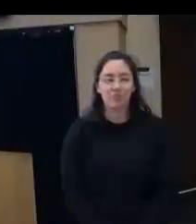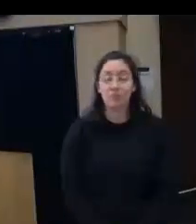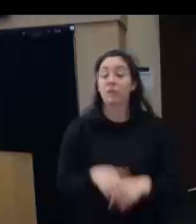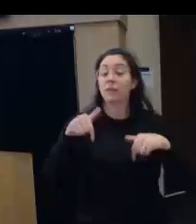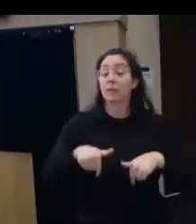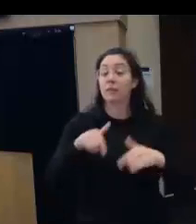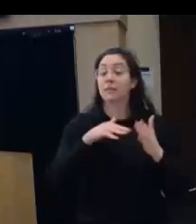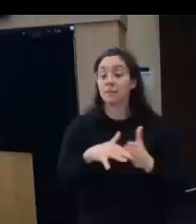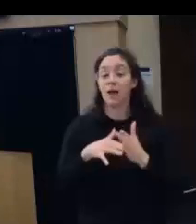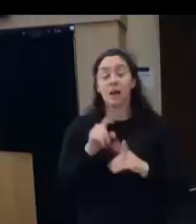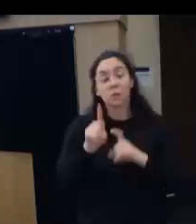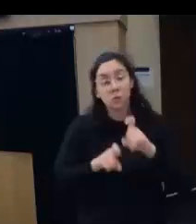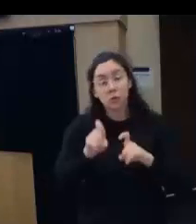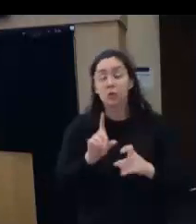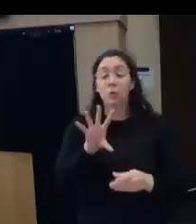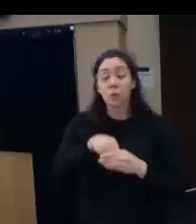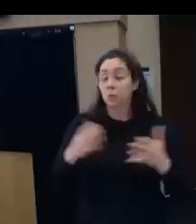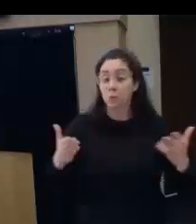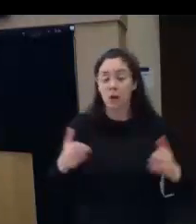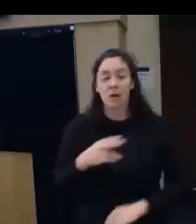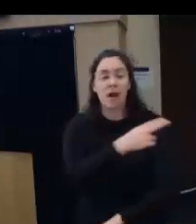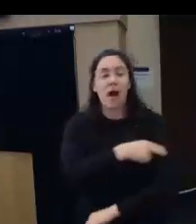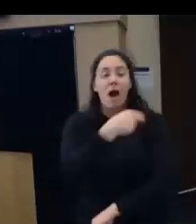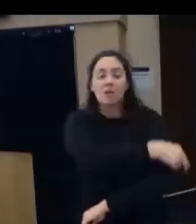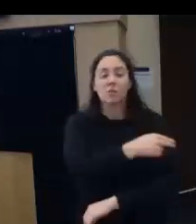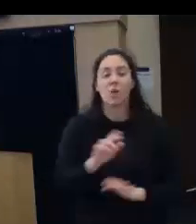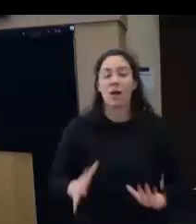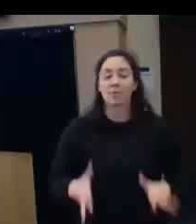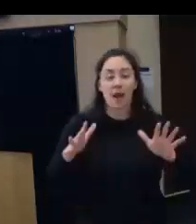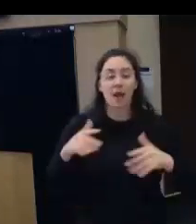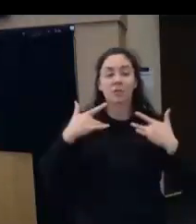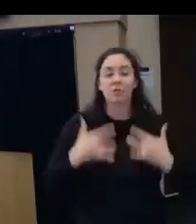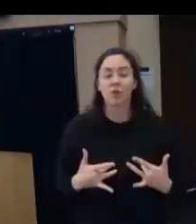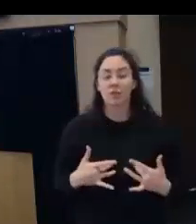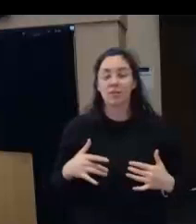our questioner battery included the hospital anxiety and depression scare scale the hads